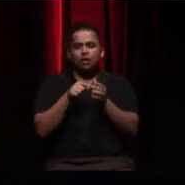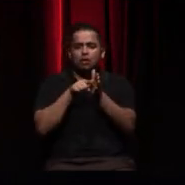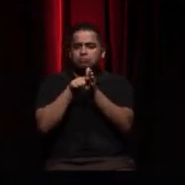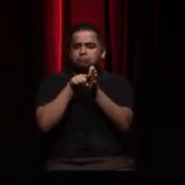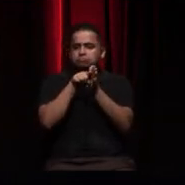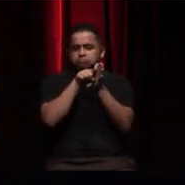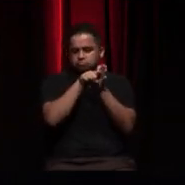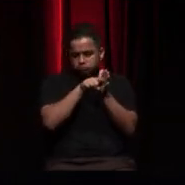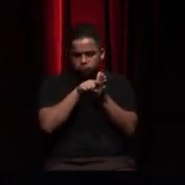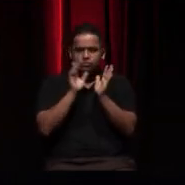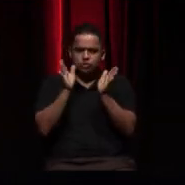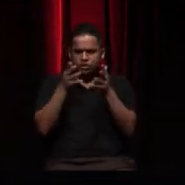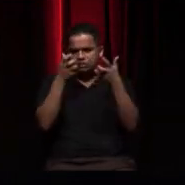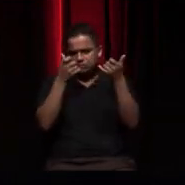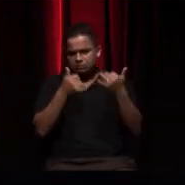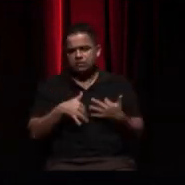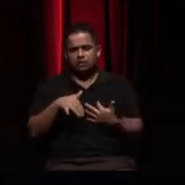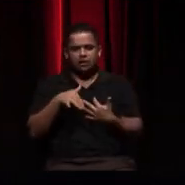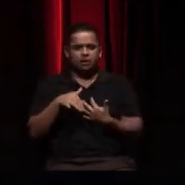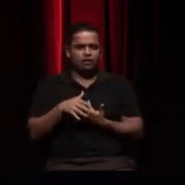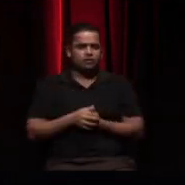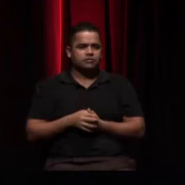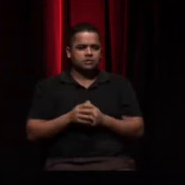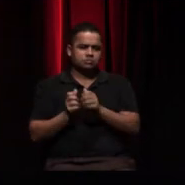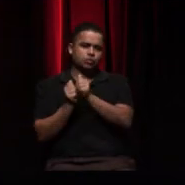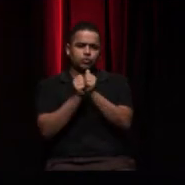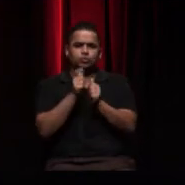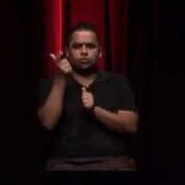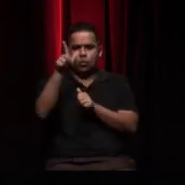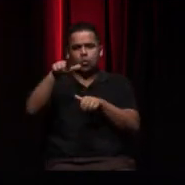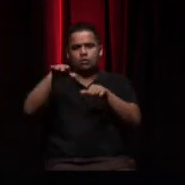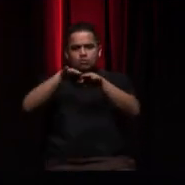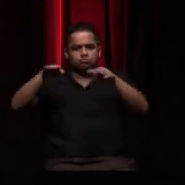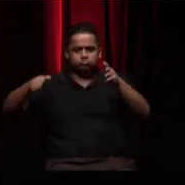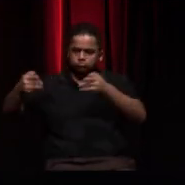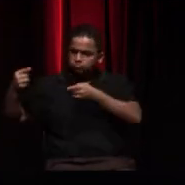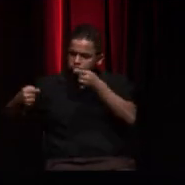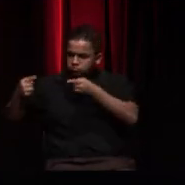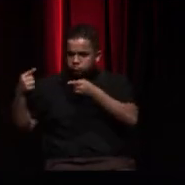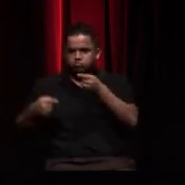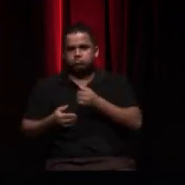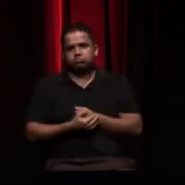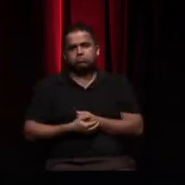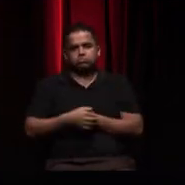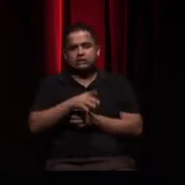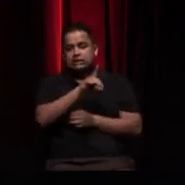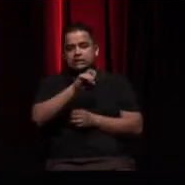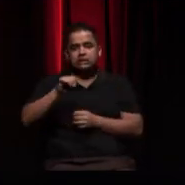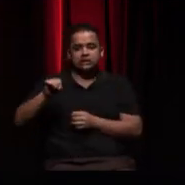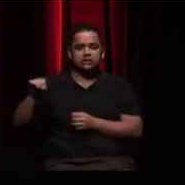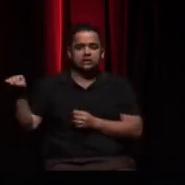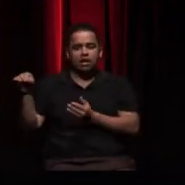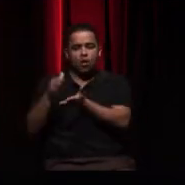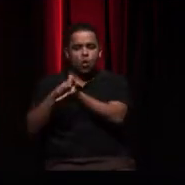I’ve told this story in another panel… ...100 circles of samba in Rio.